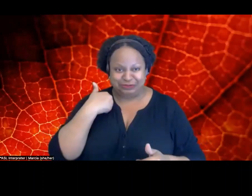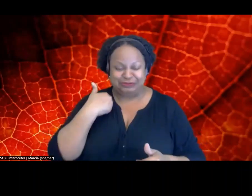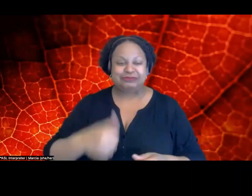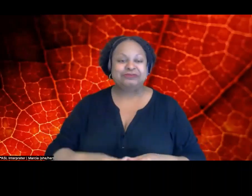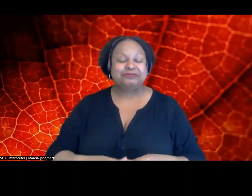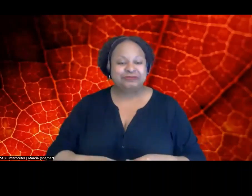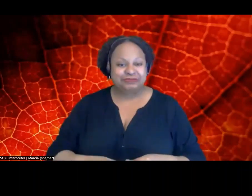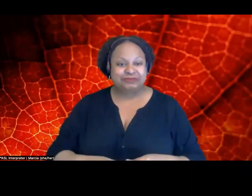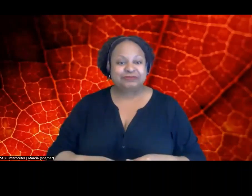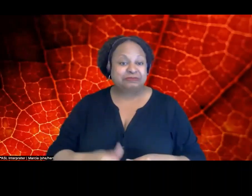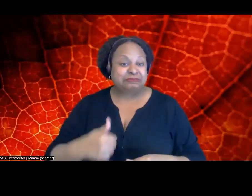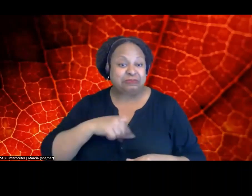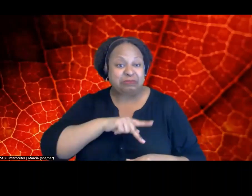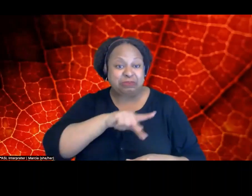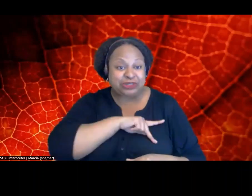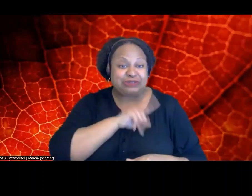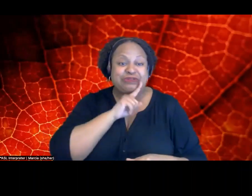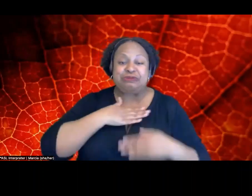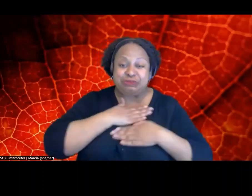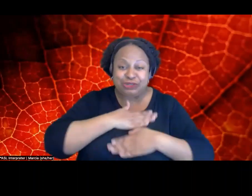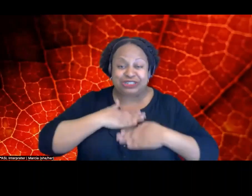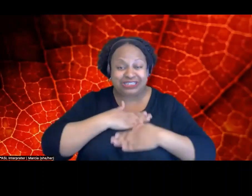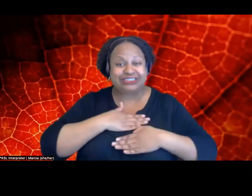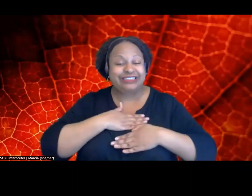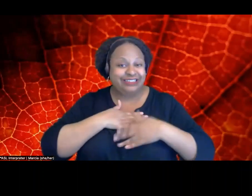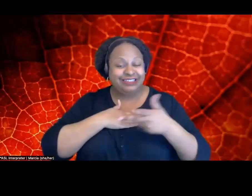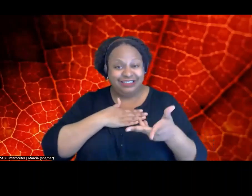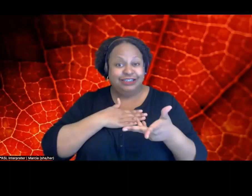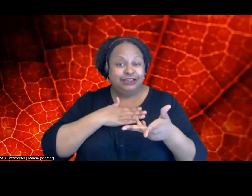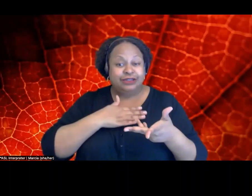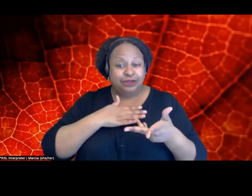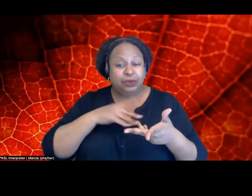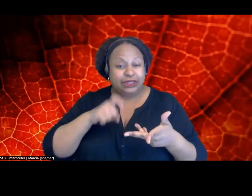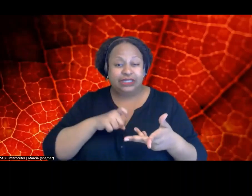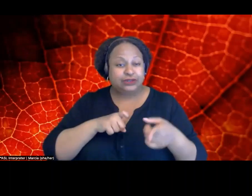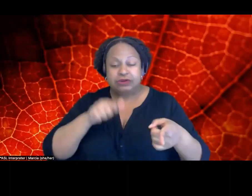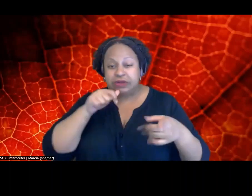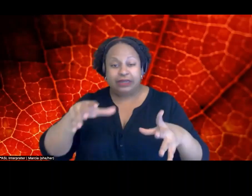I personally appreciated the insight that we need to reject the myth of the